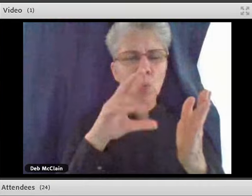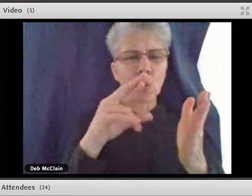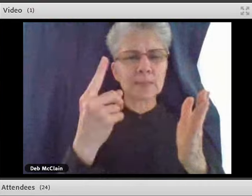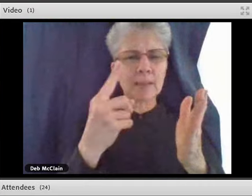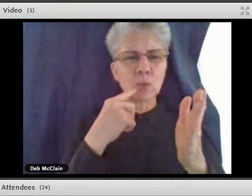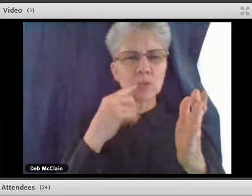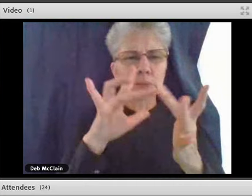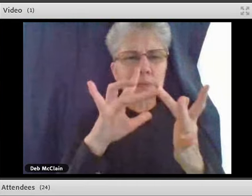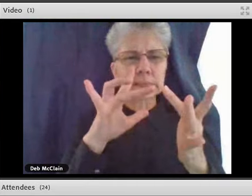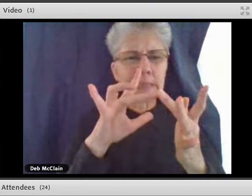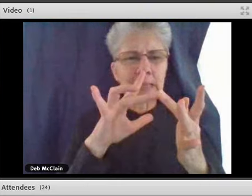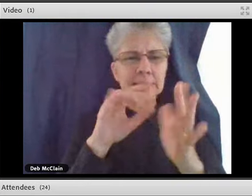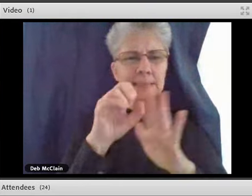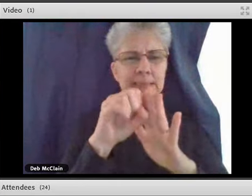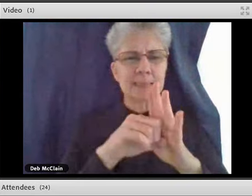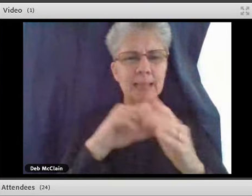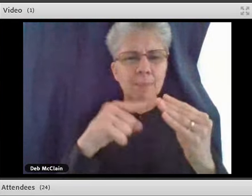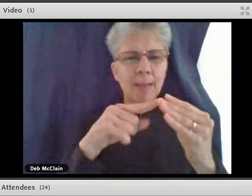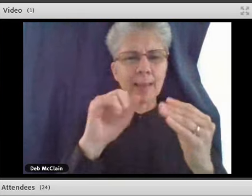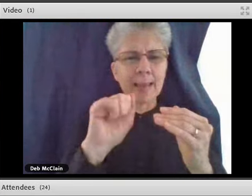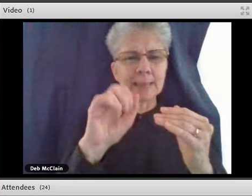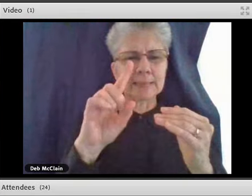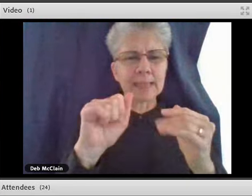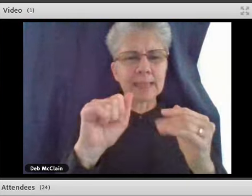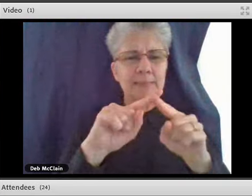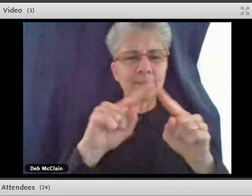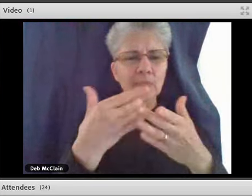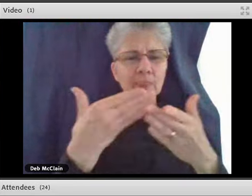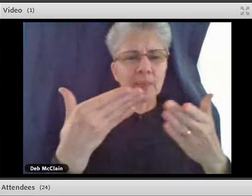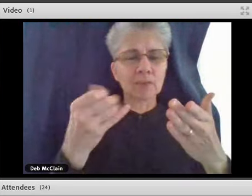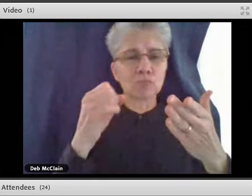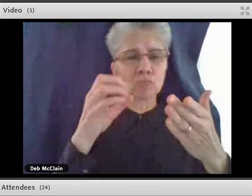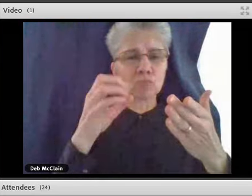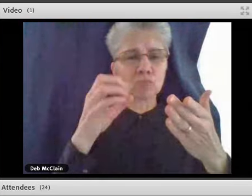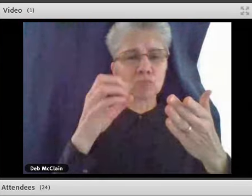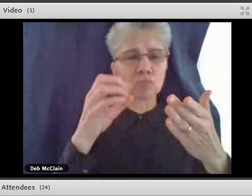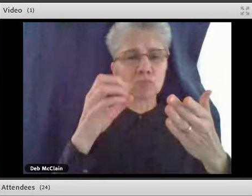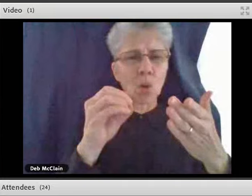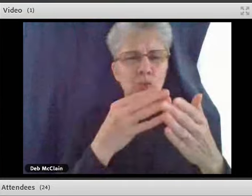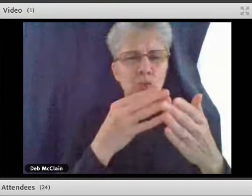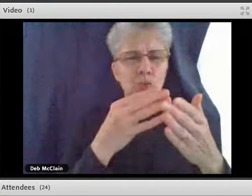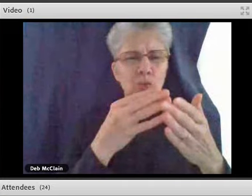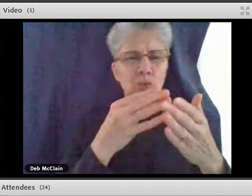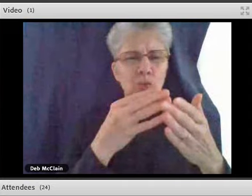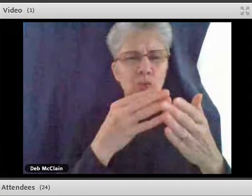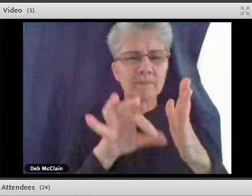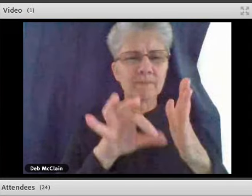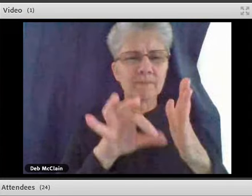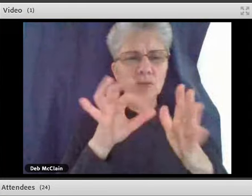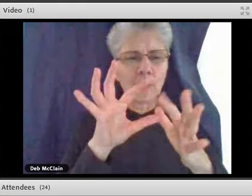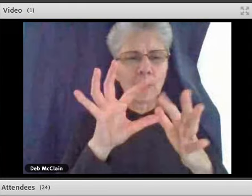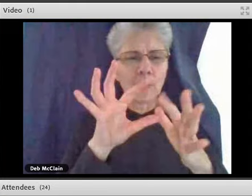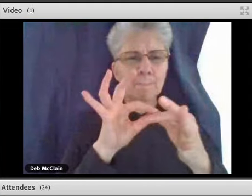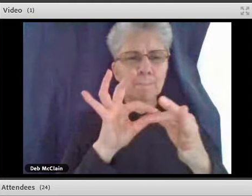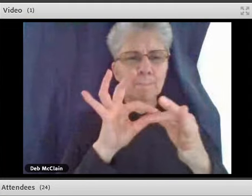And then, a lot of times, people are trying to find a doctor, or somebody to contact in their state about ADA, or different things like that.